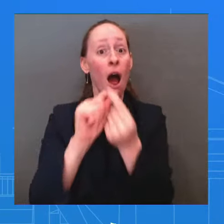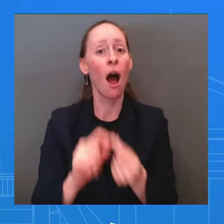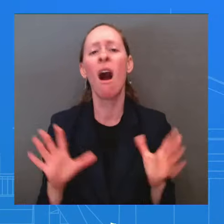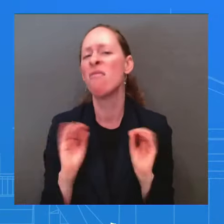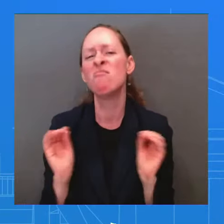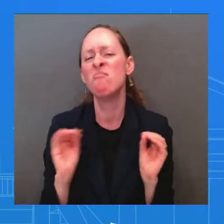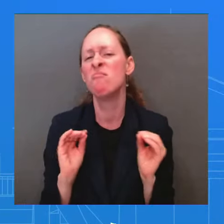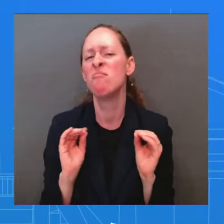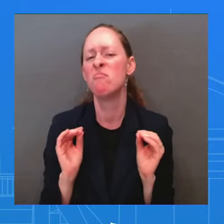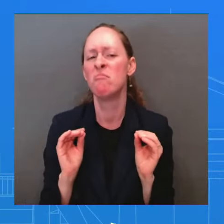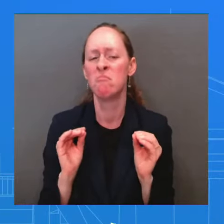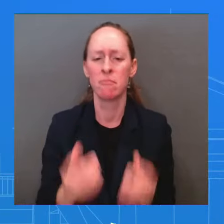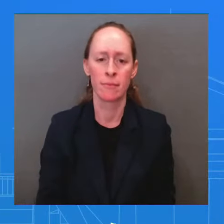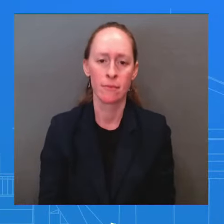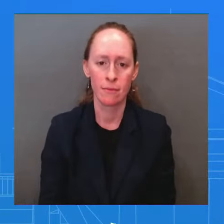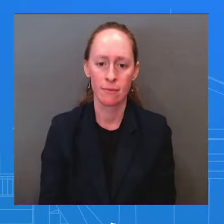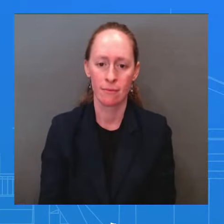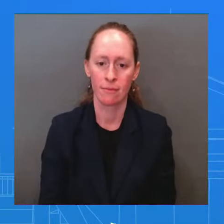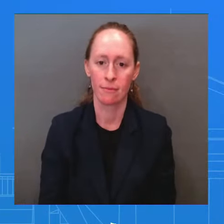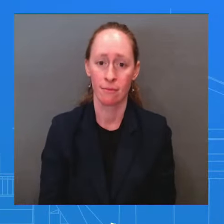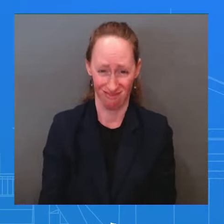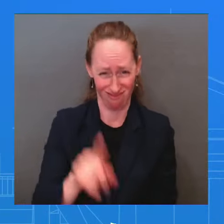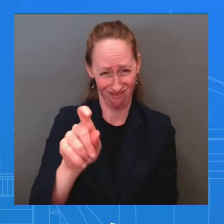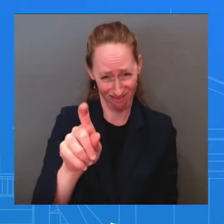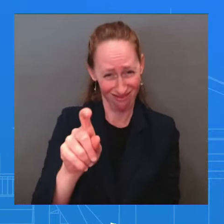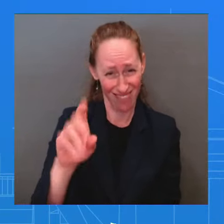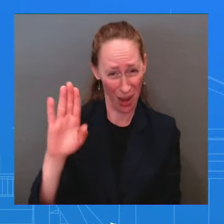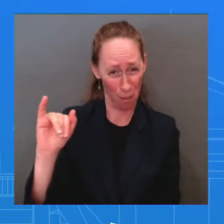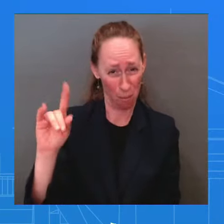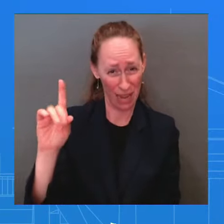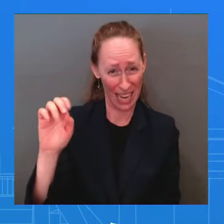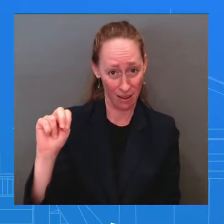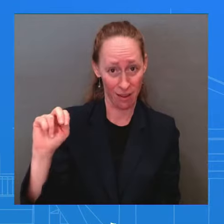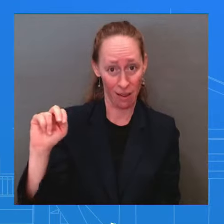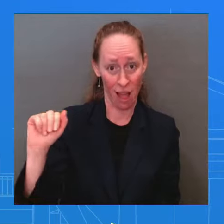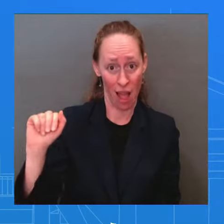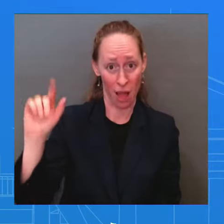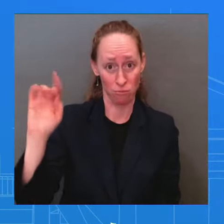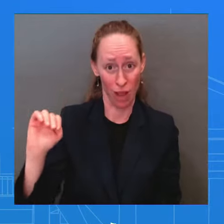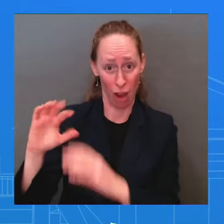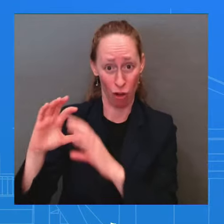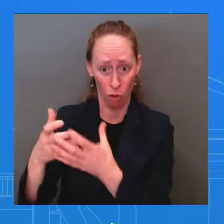that the Biden administration is considering options to provide aid to auto suppliers who are impacted by the strike,